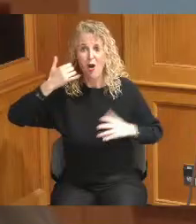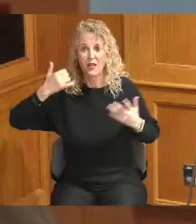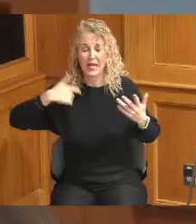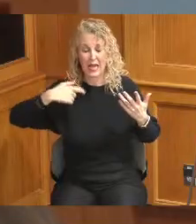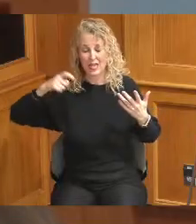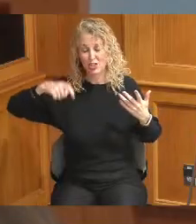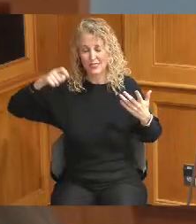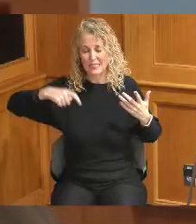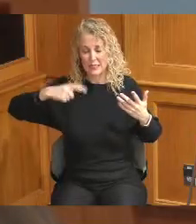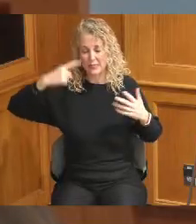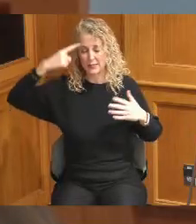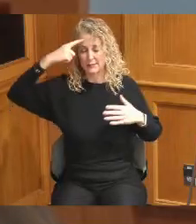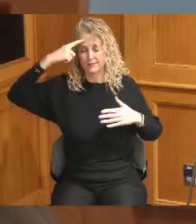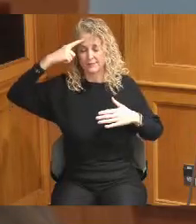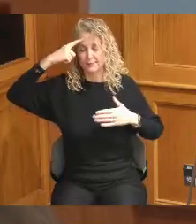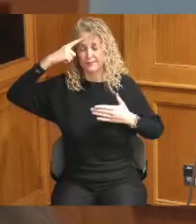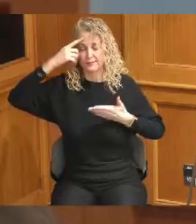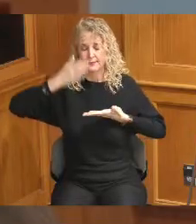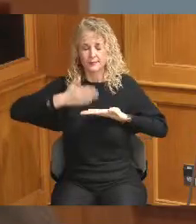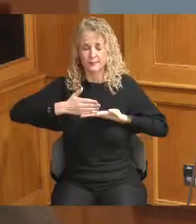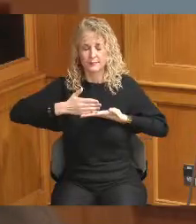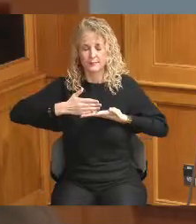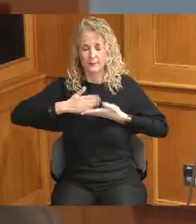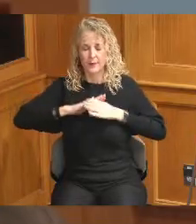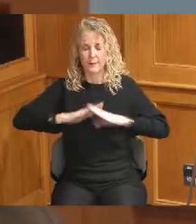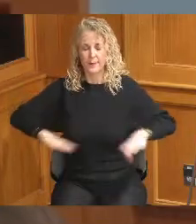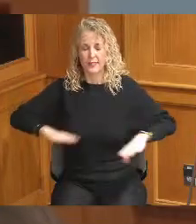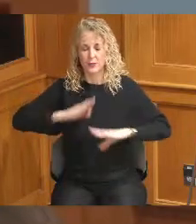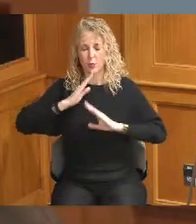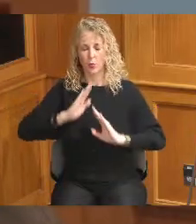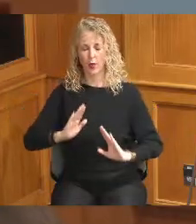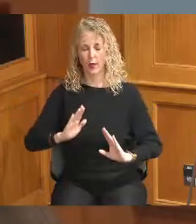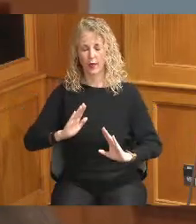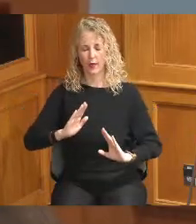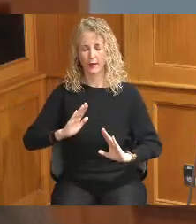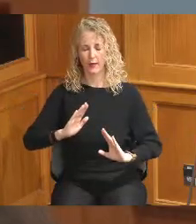want just give me five minutes of peace I think anyone any one of us that are parents